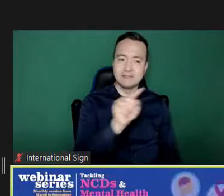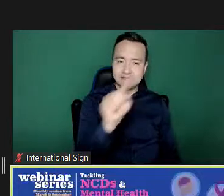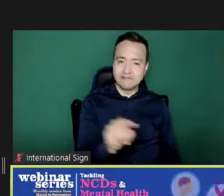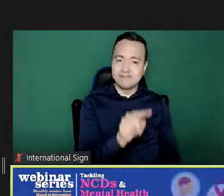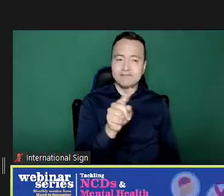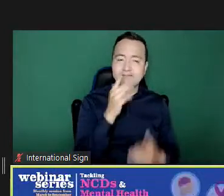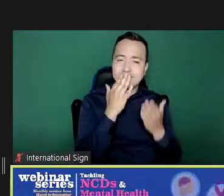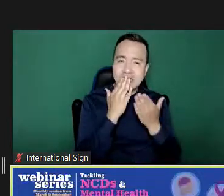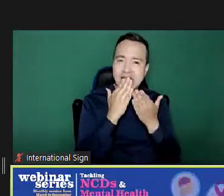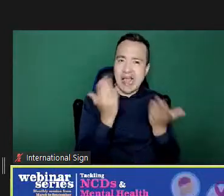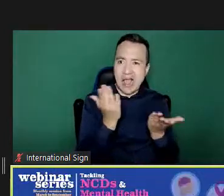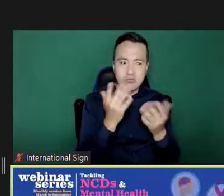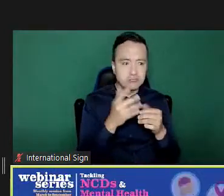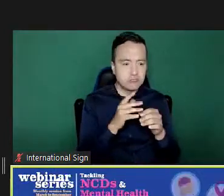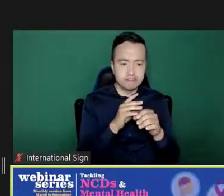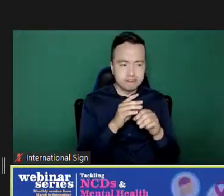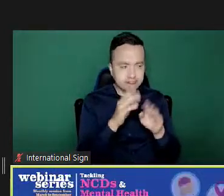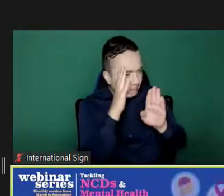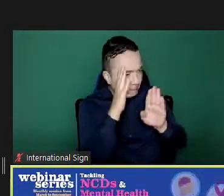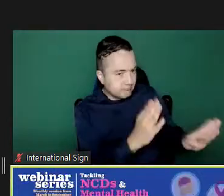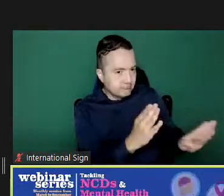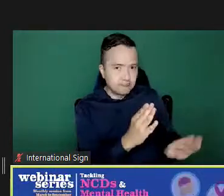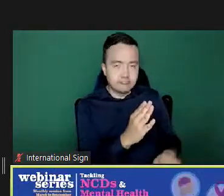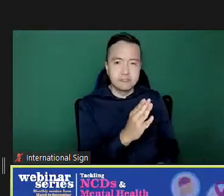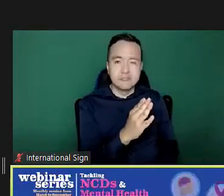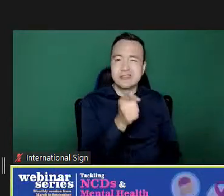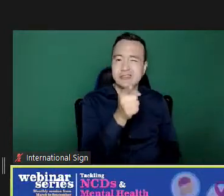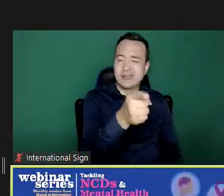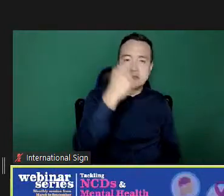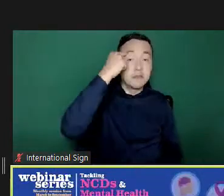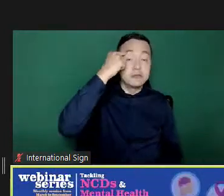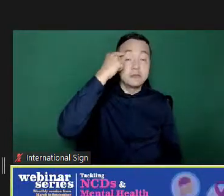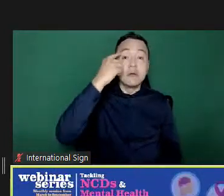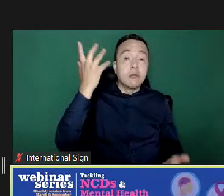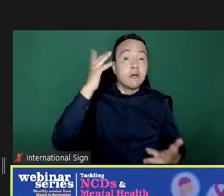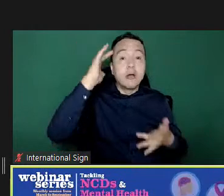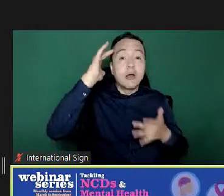Someone with multimorbidities, for example, diabetes, hypertension,